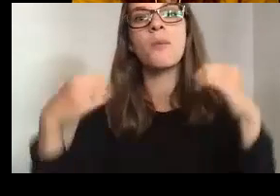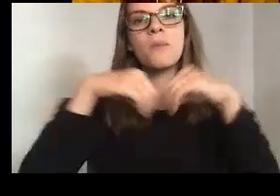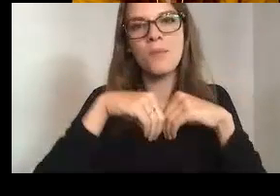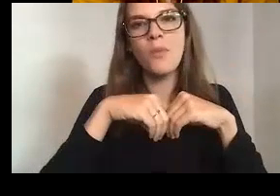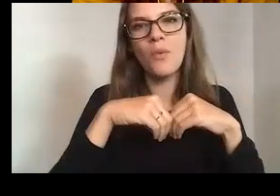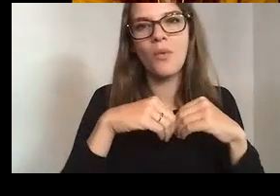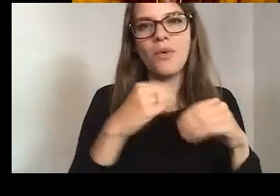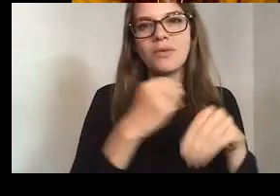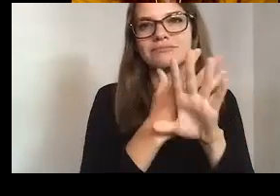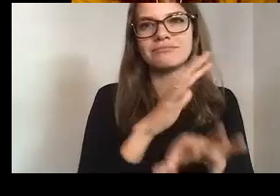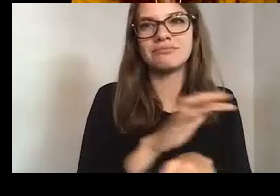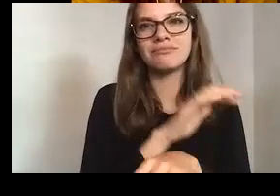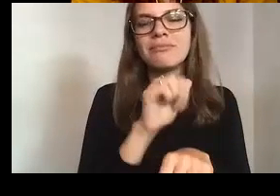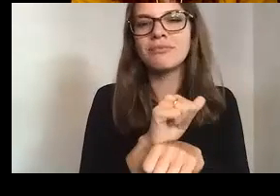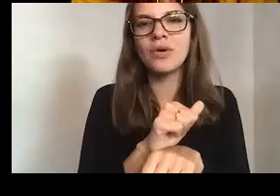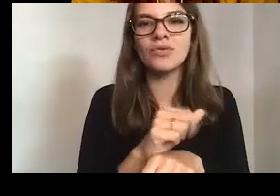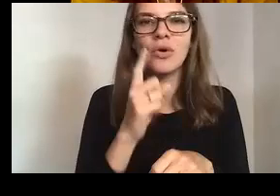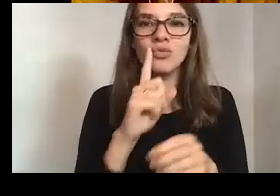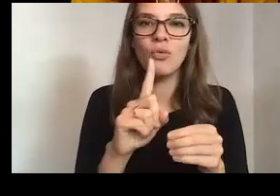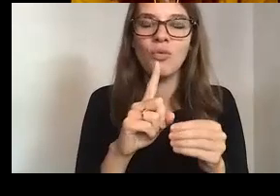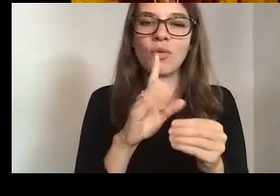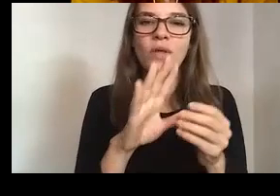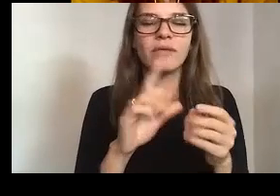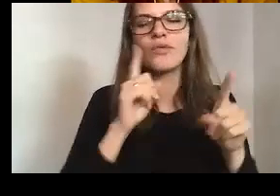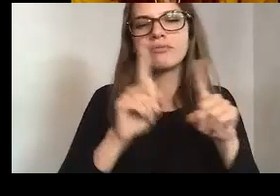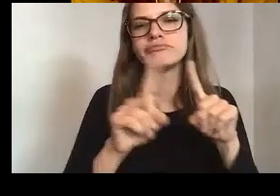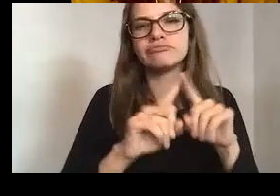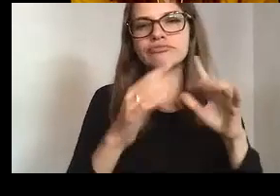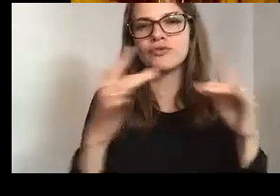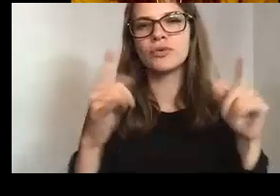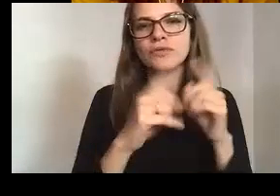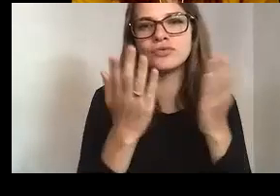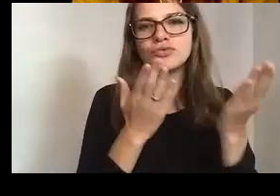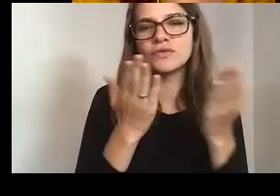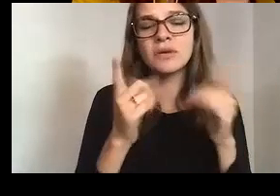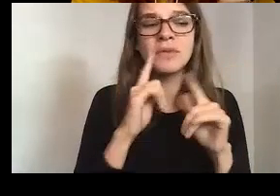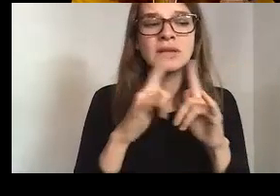increased volume of telehealth for a variety of our services but also really focusing on